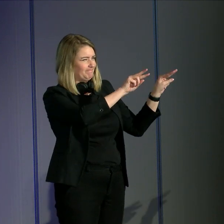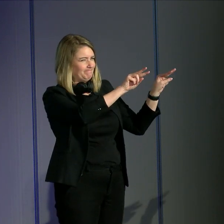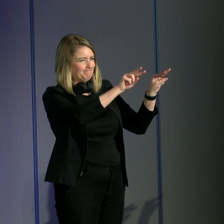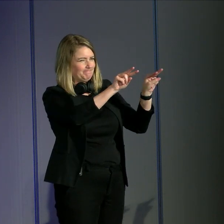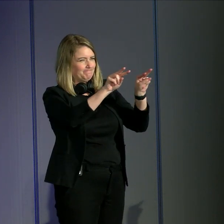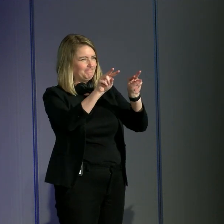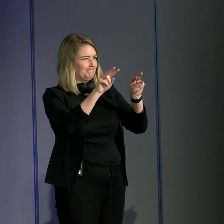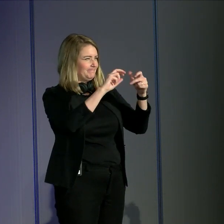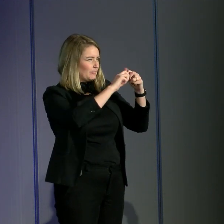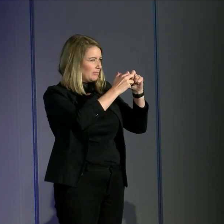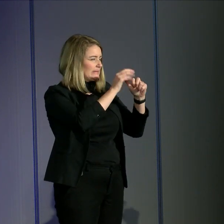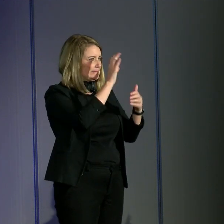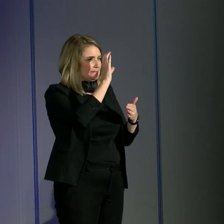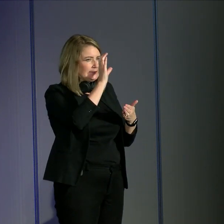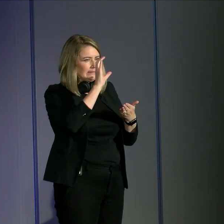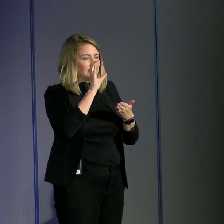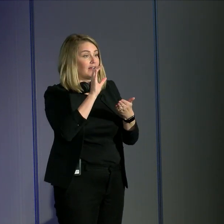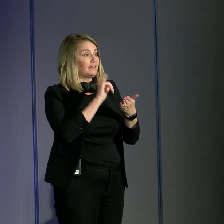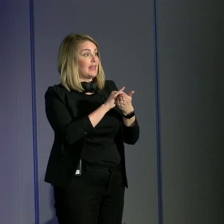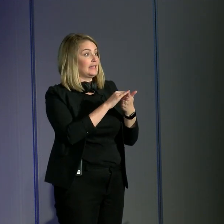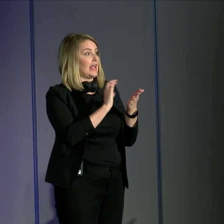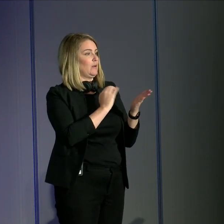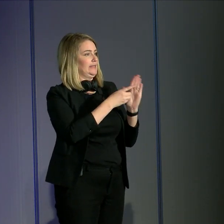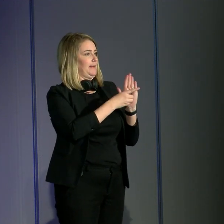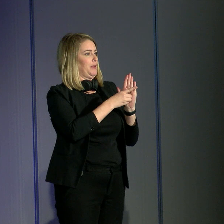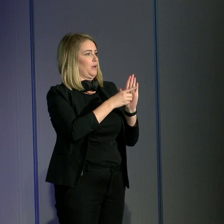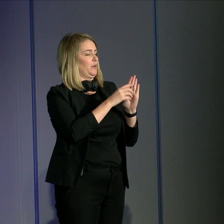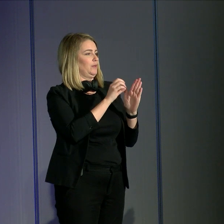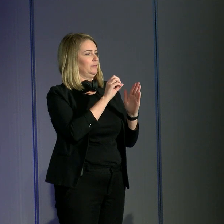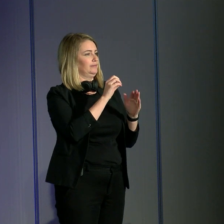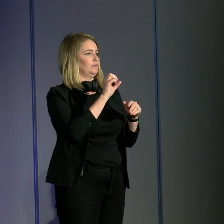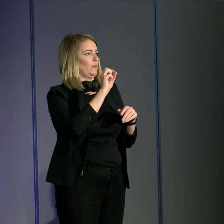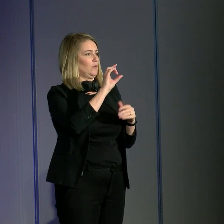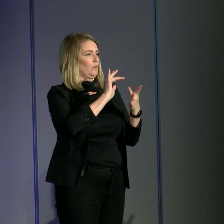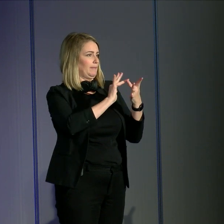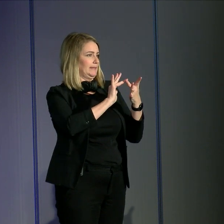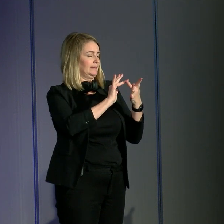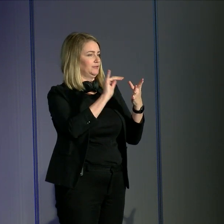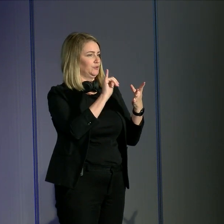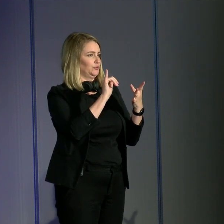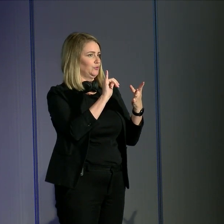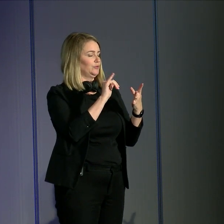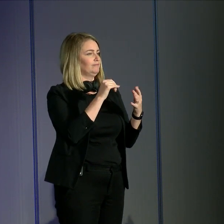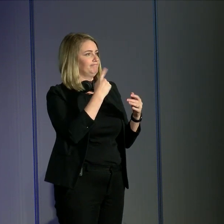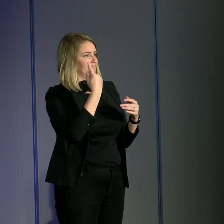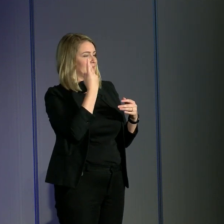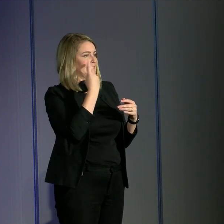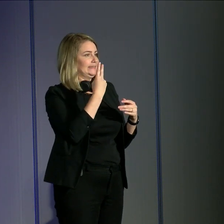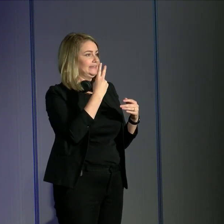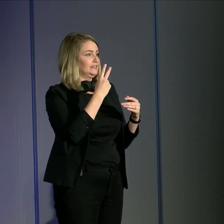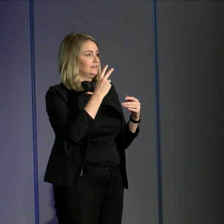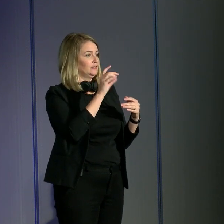And this, our demo site here awesome Store has a demand scan.